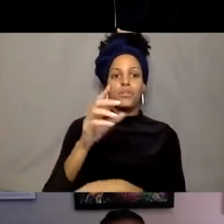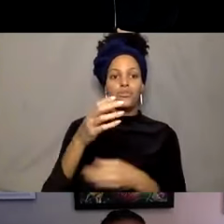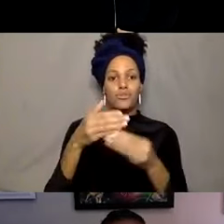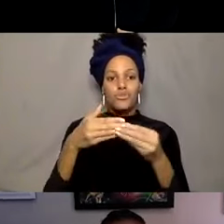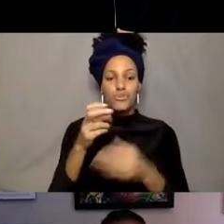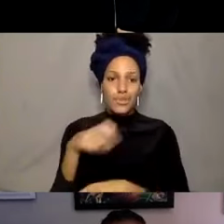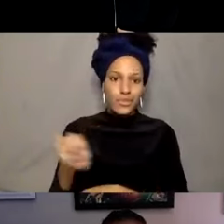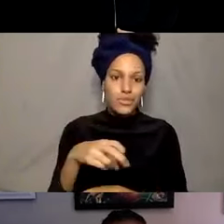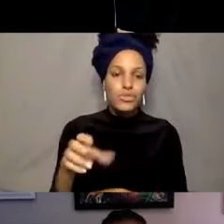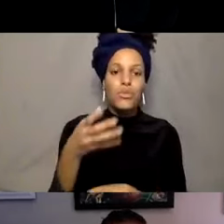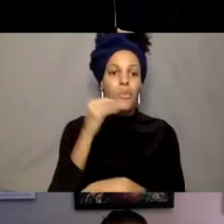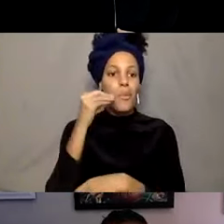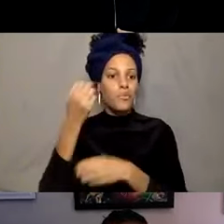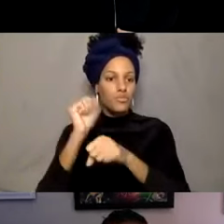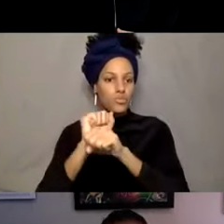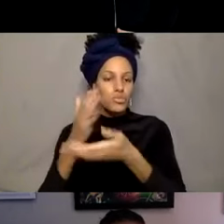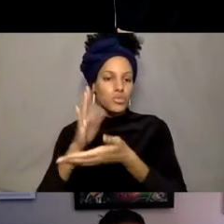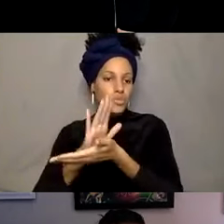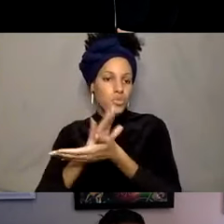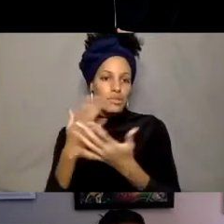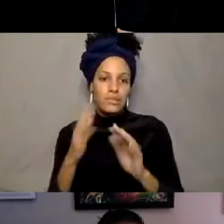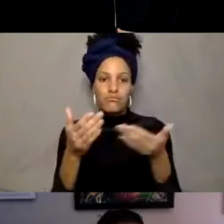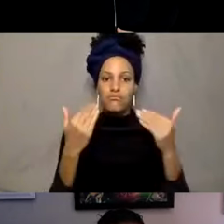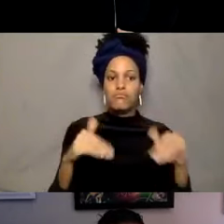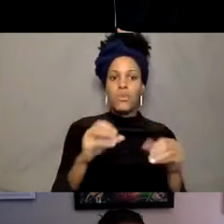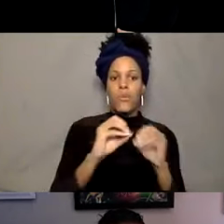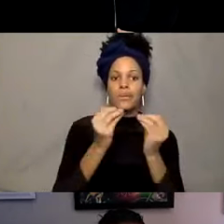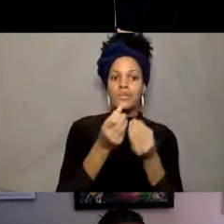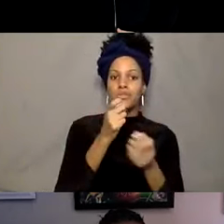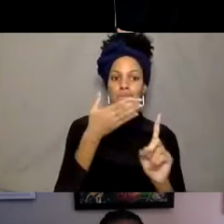is to raise funds for another person, organization, or cause.